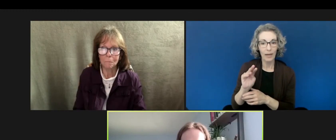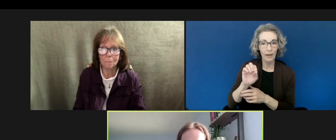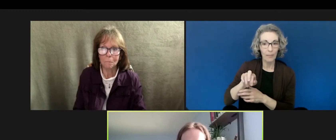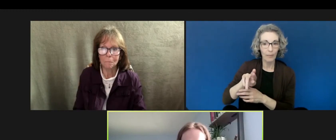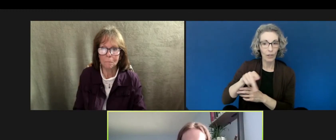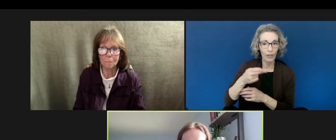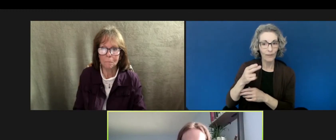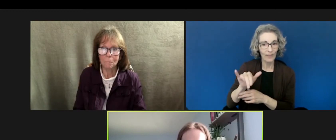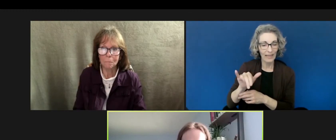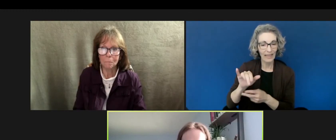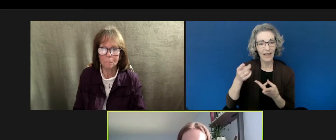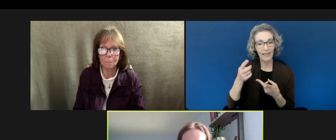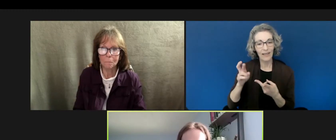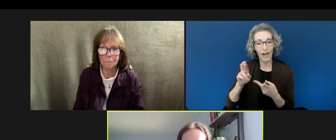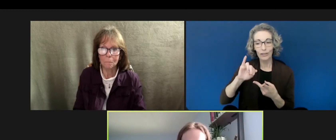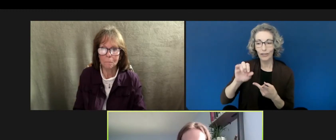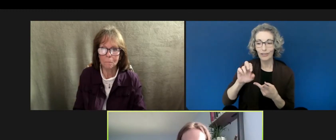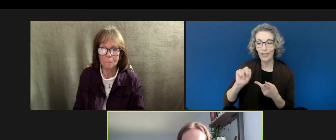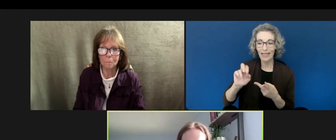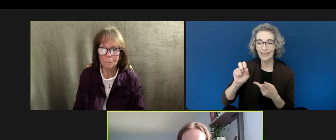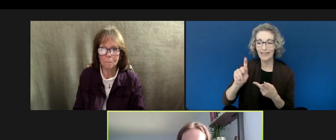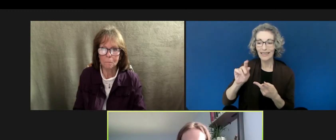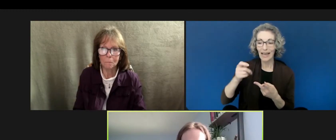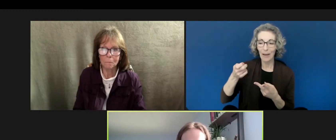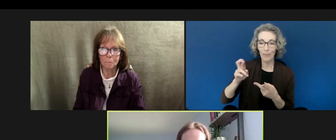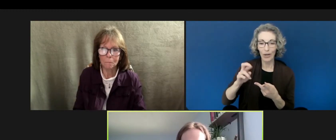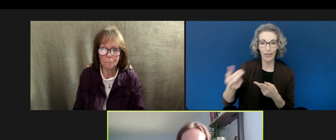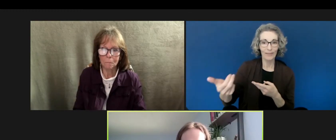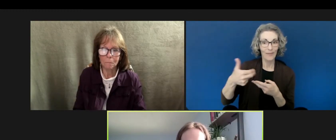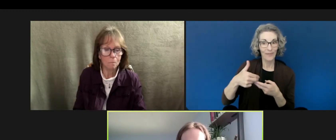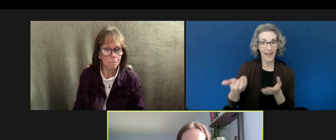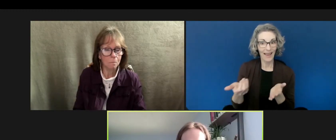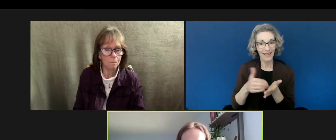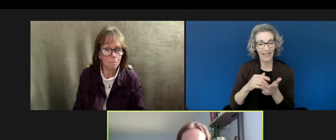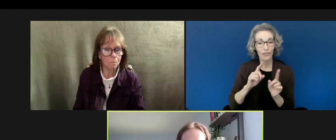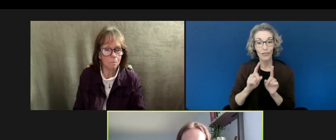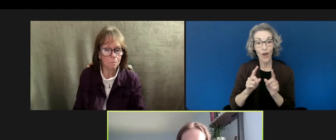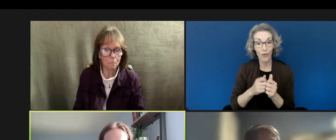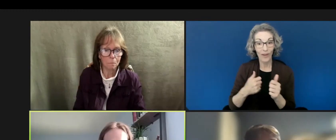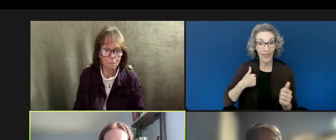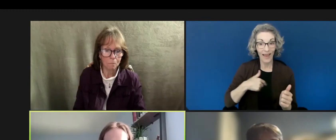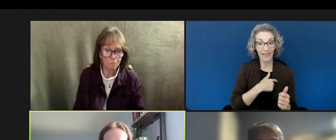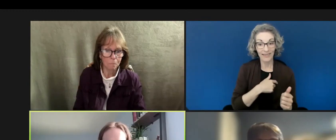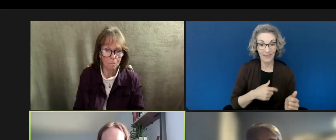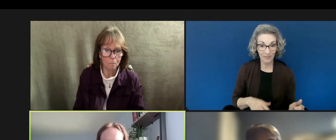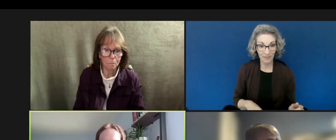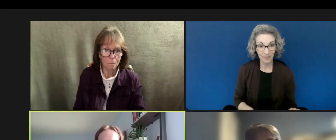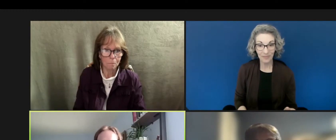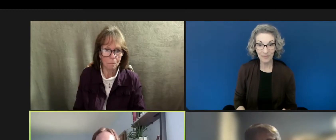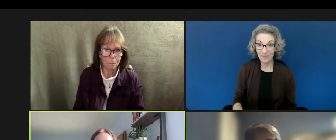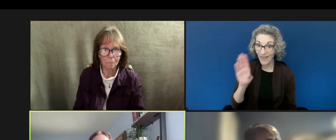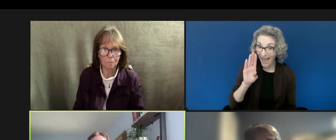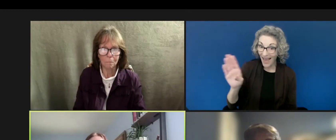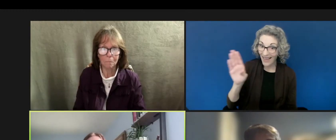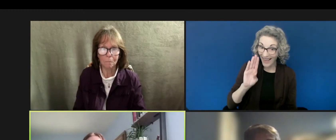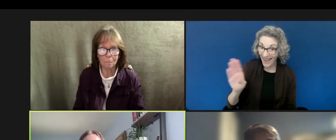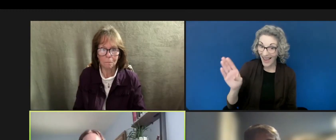Jen Skipper back on to talk to us, that's possible. Hi, hi to both of you.